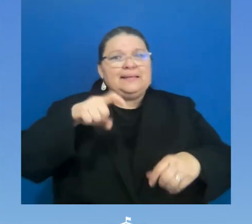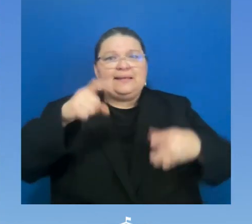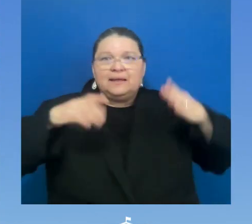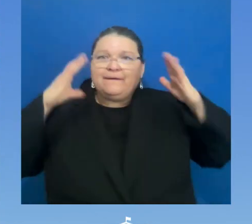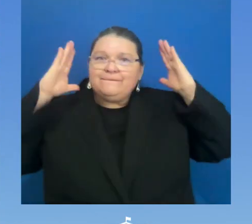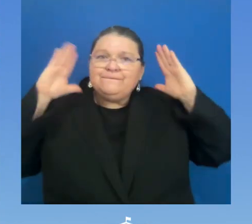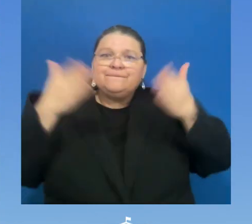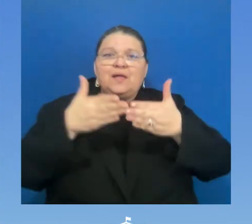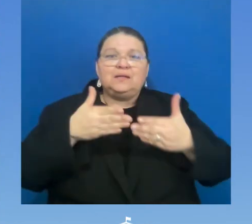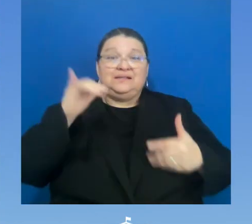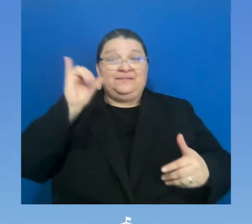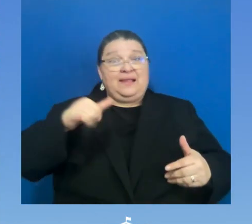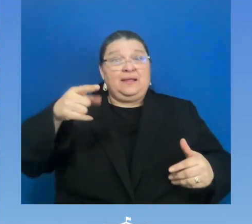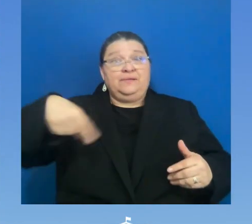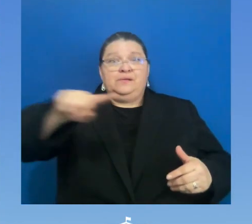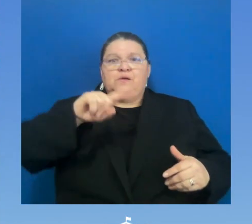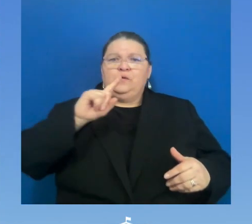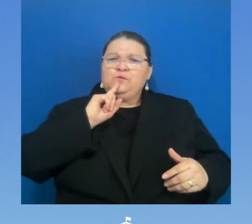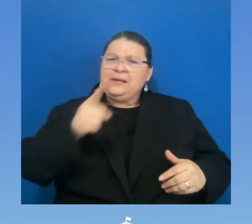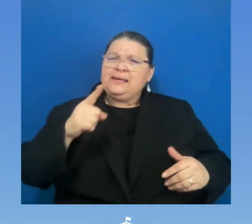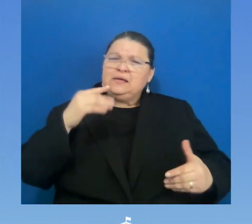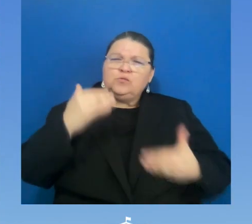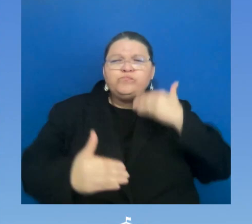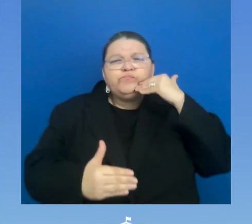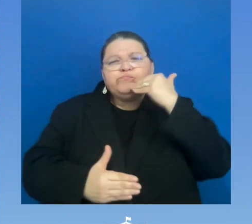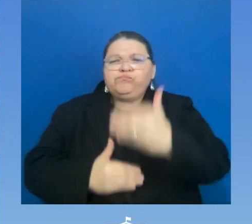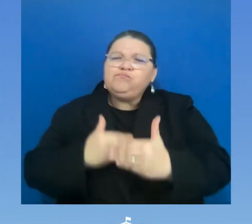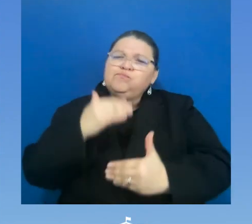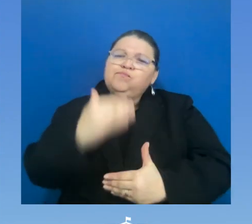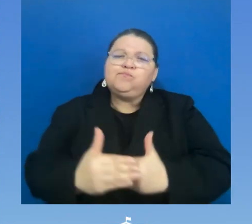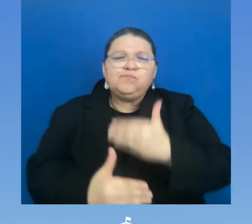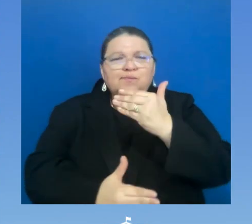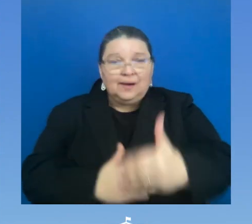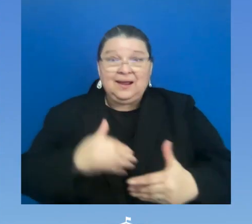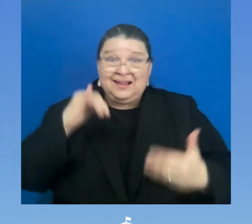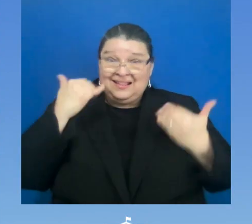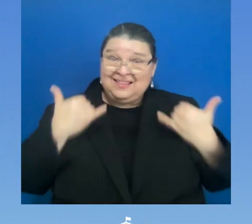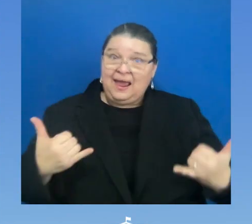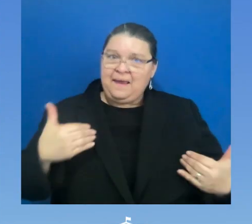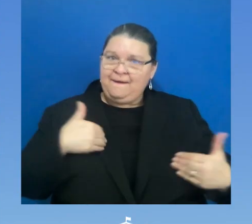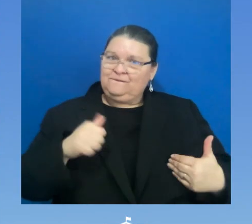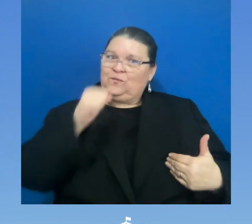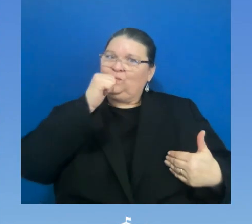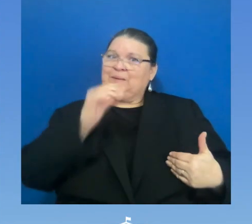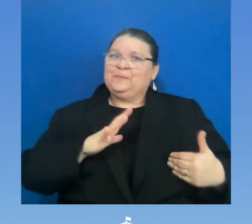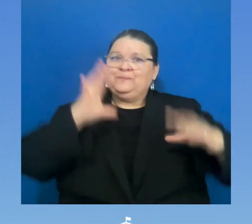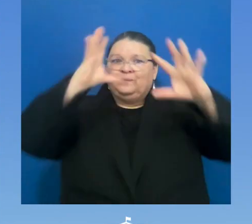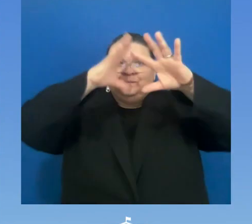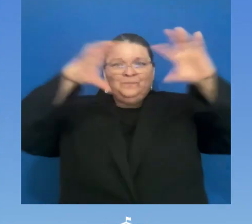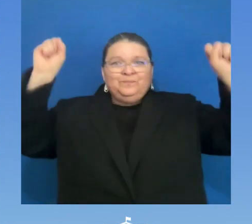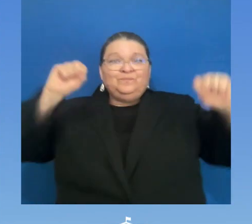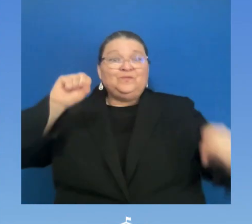And then you have a woman who is the president of U.S. Soccer, who can help them get it over the line. So, it was a full circle moment for a lot of us --